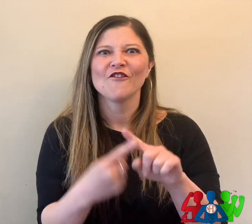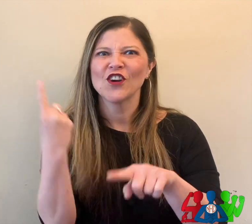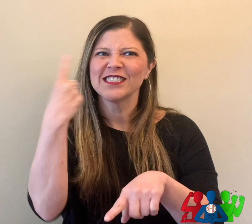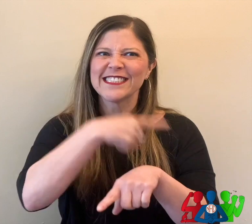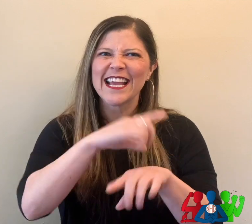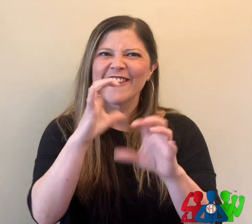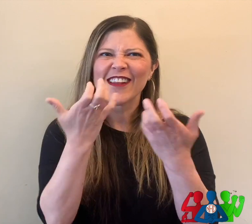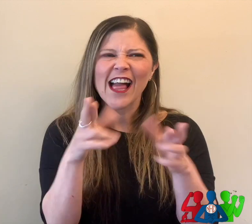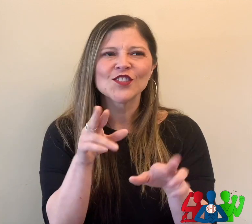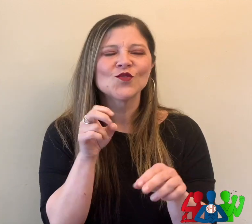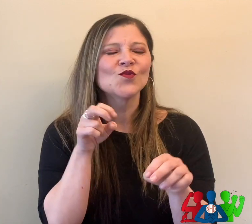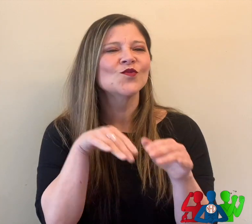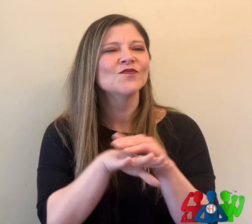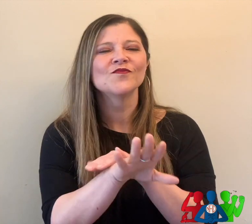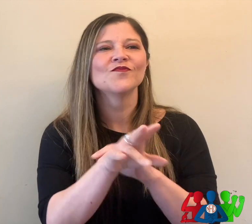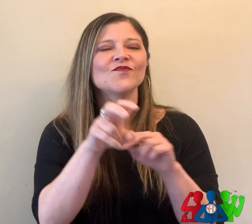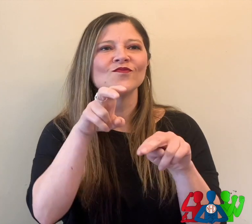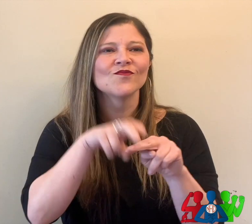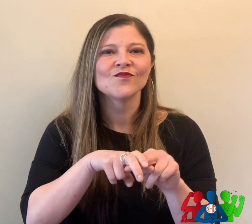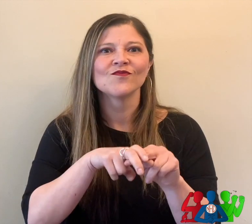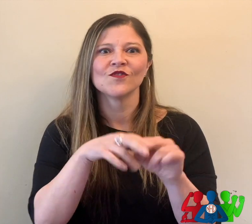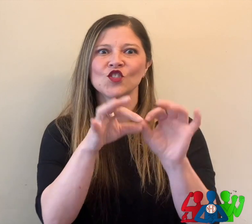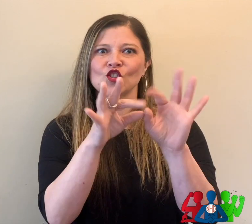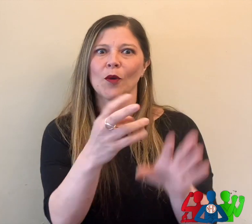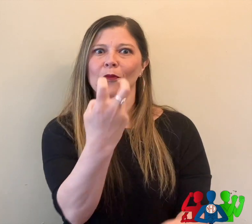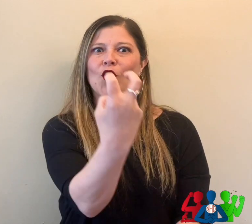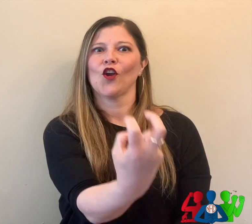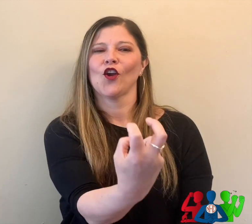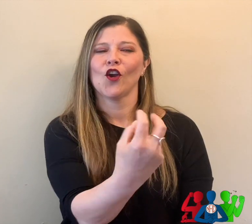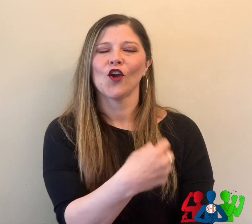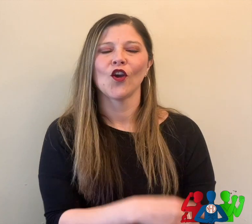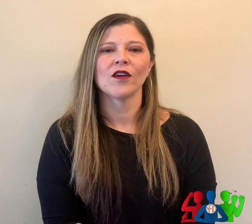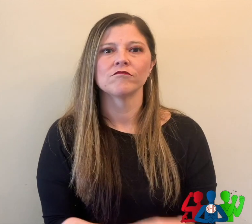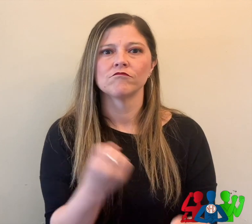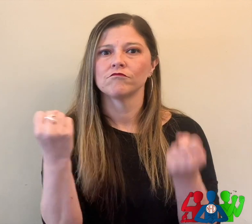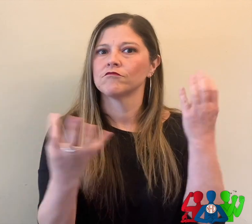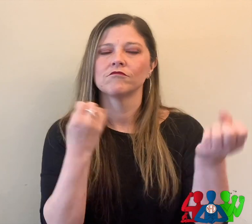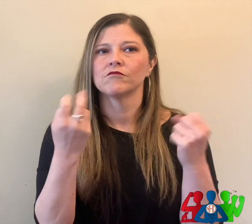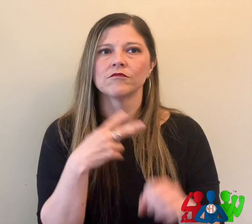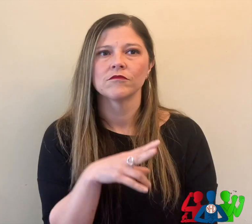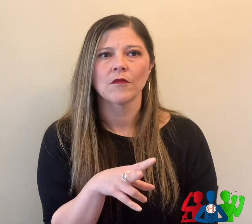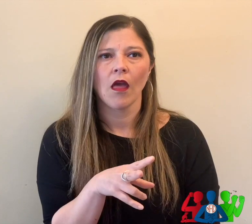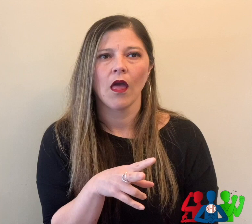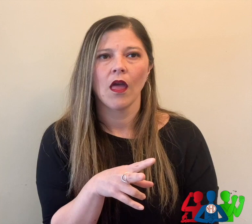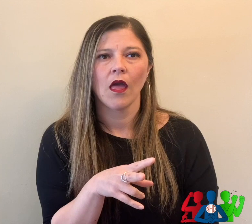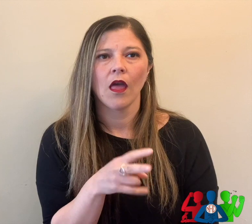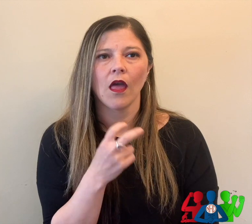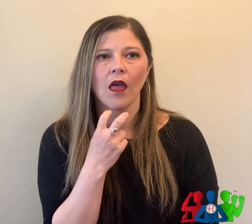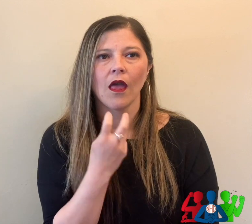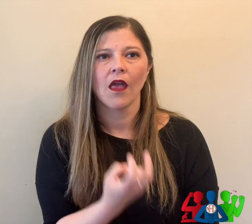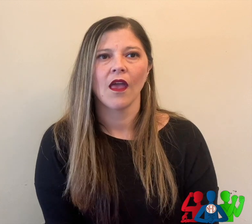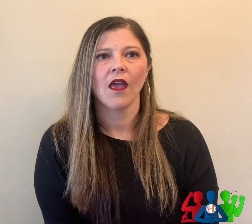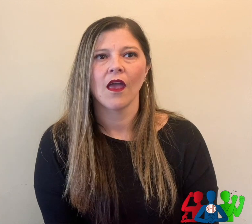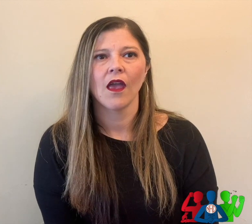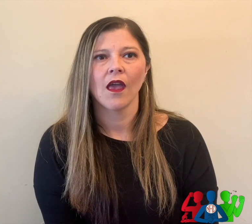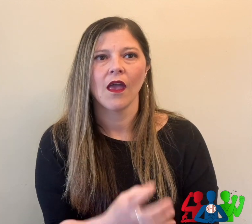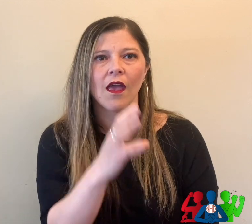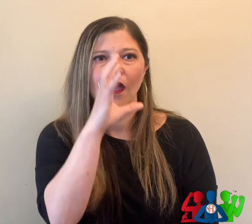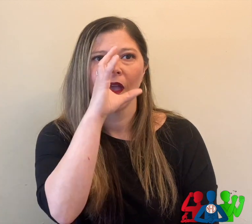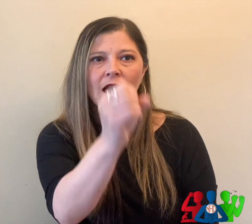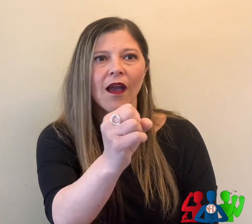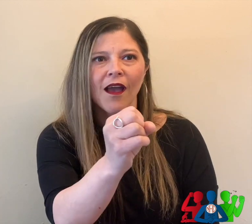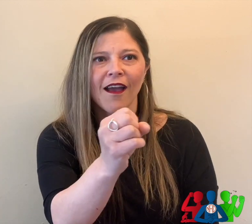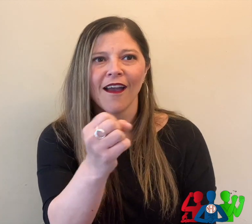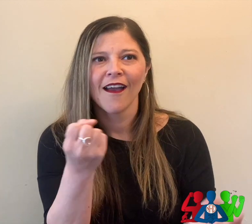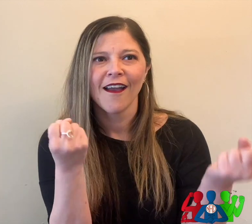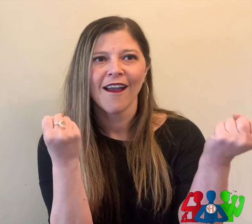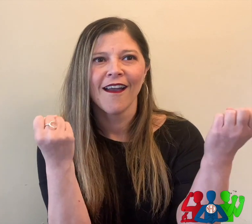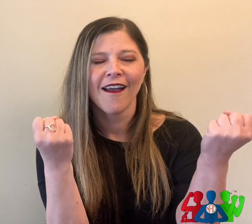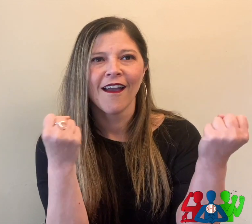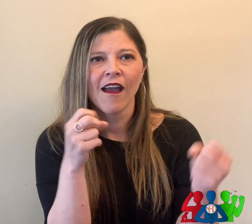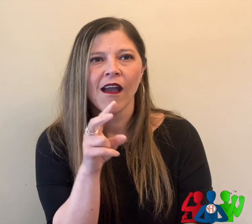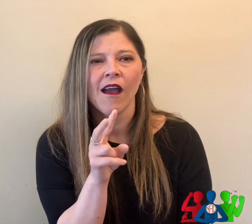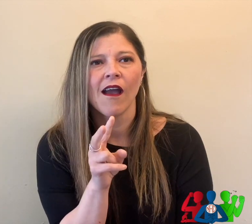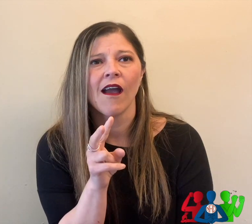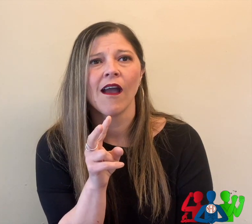it. And the first day of class I had an interpreter in the classroom. And I was just so